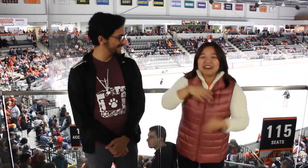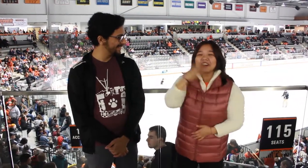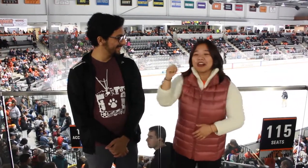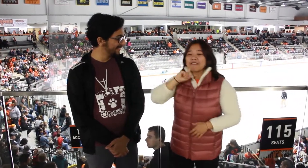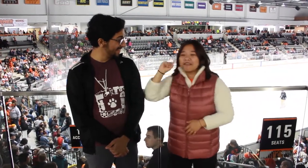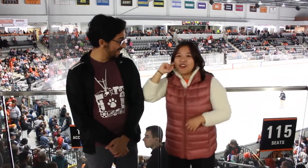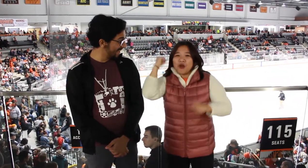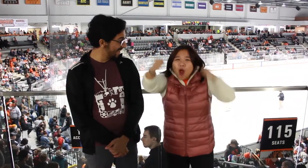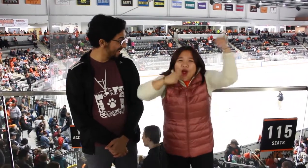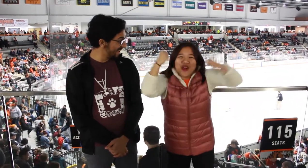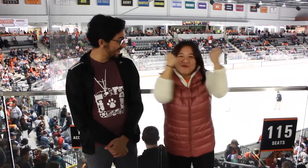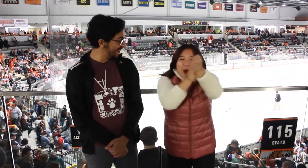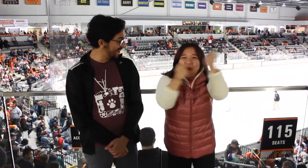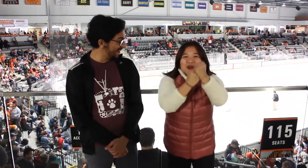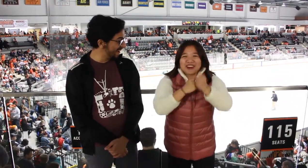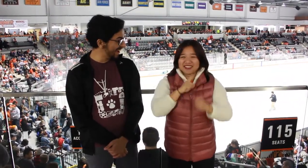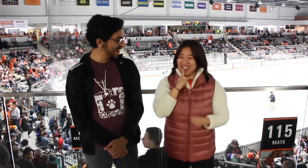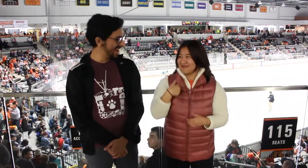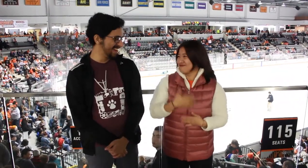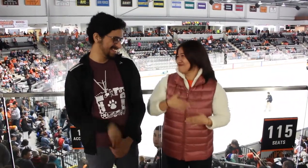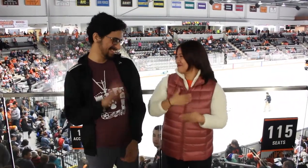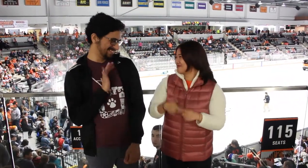And deaf people show a lot of support. I really enjoy watching it.